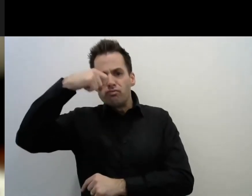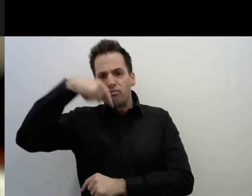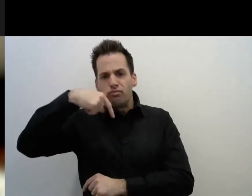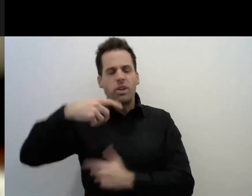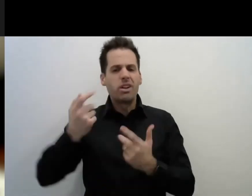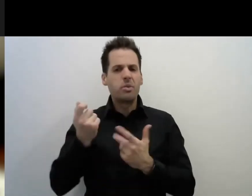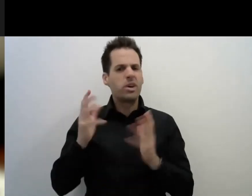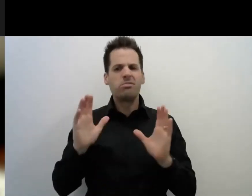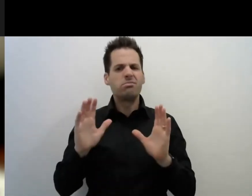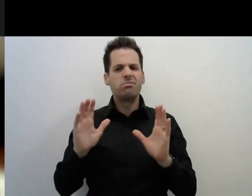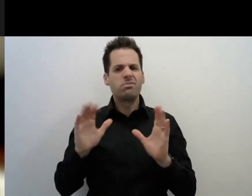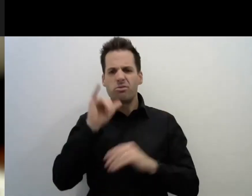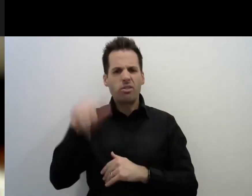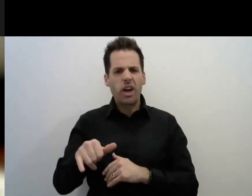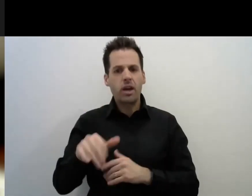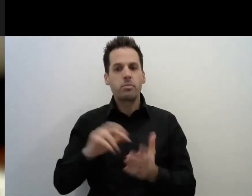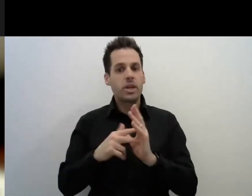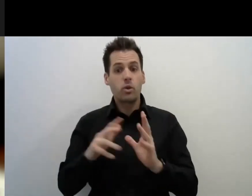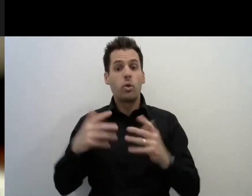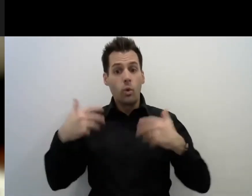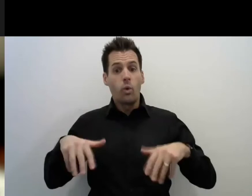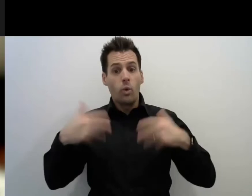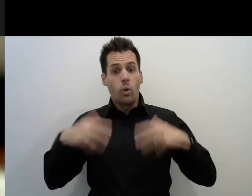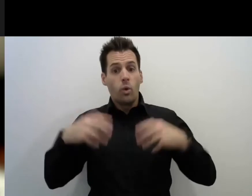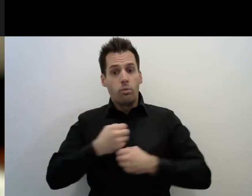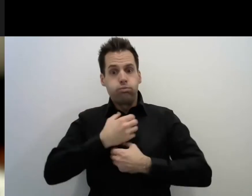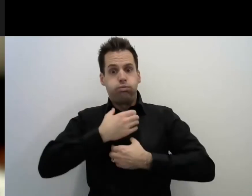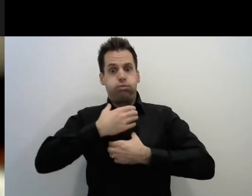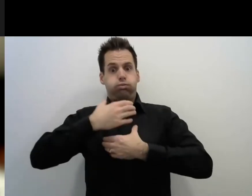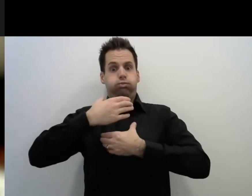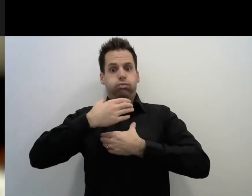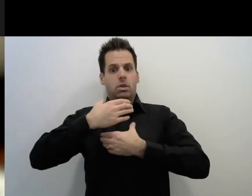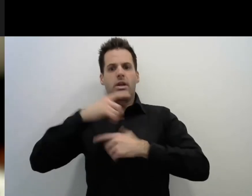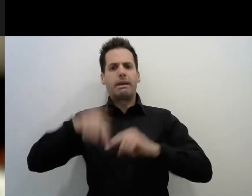uh creates a disability that you would have to establish you can't just self-declare like my